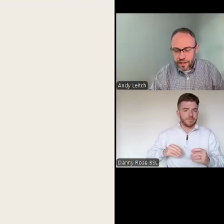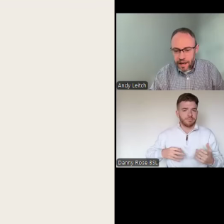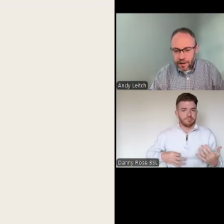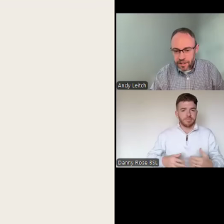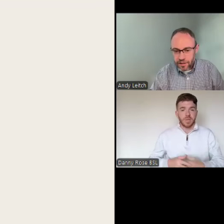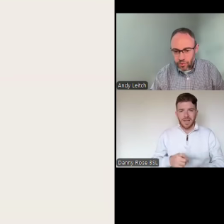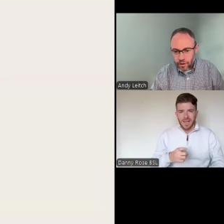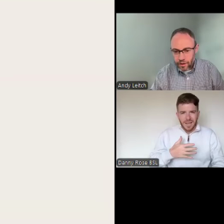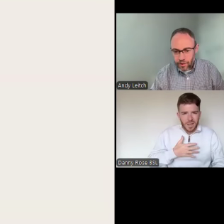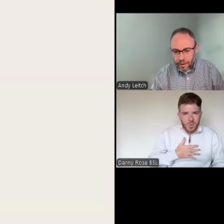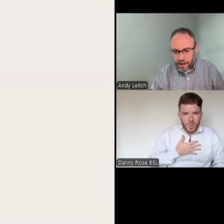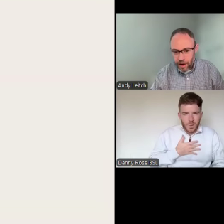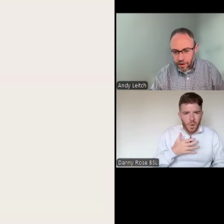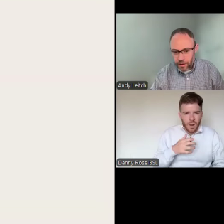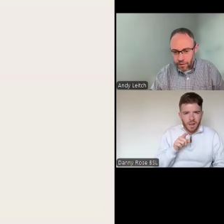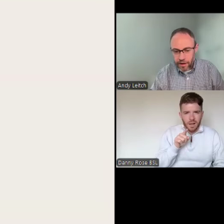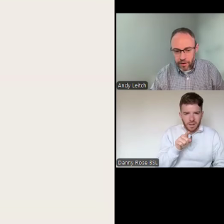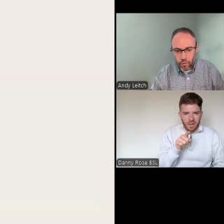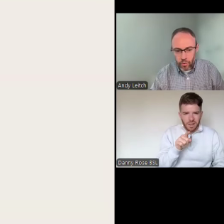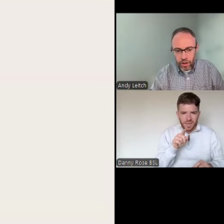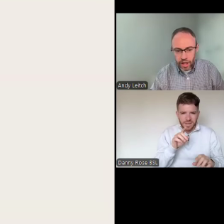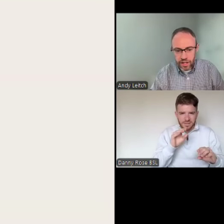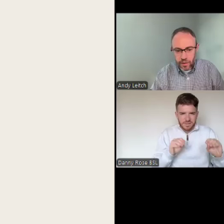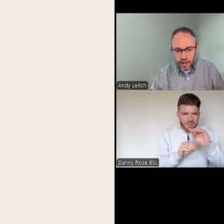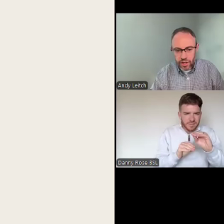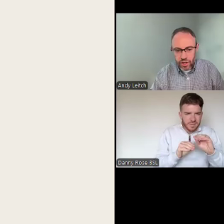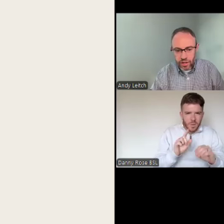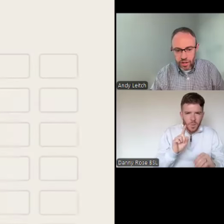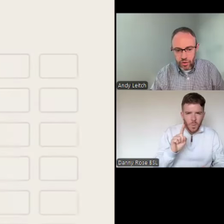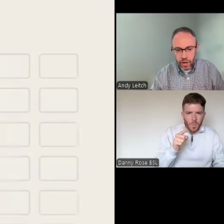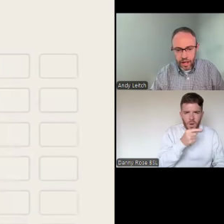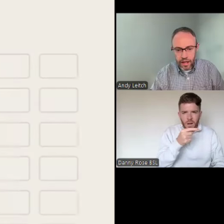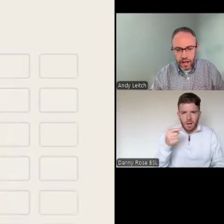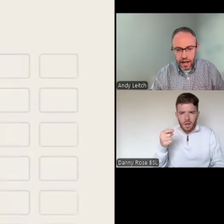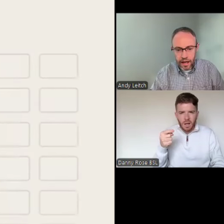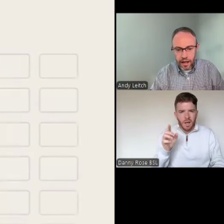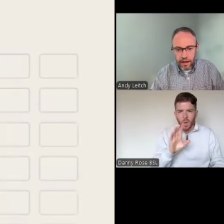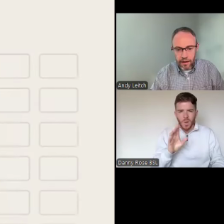See how this is wrapping over and appearing on one line. I can just tweet that